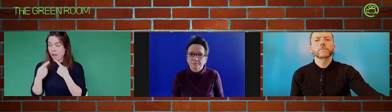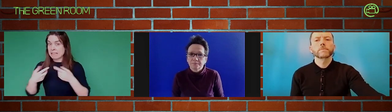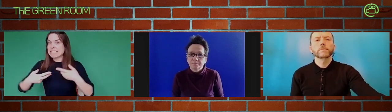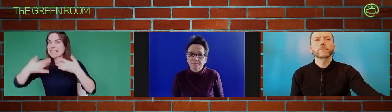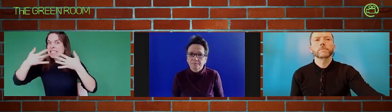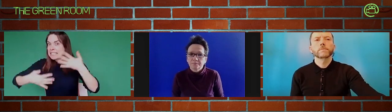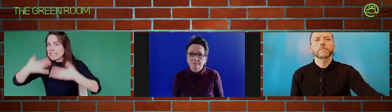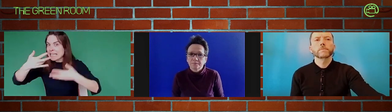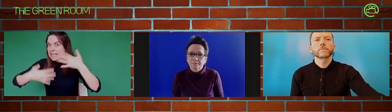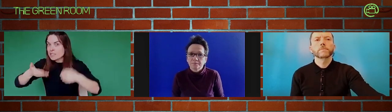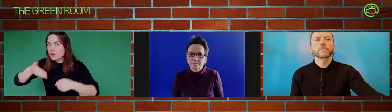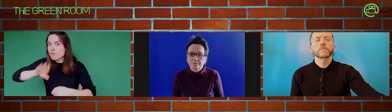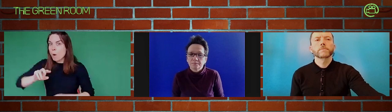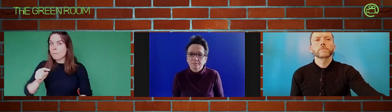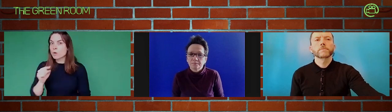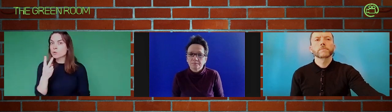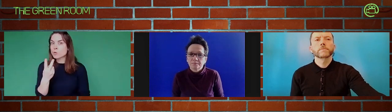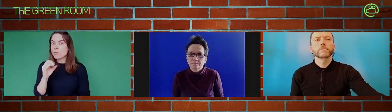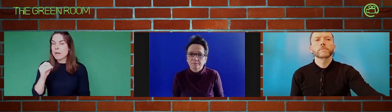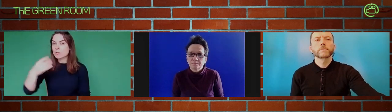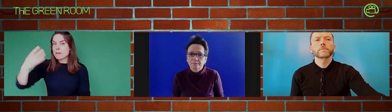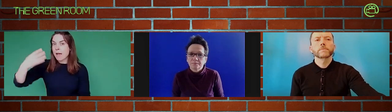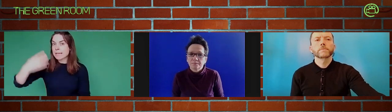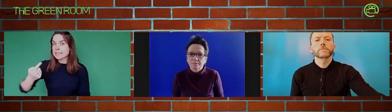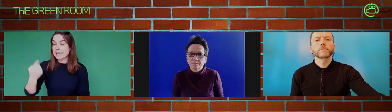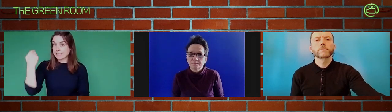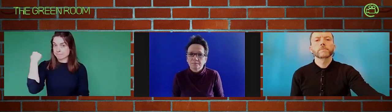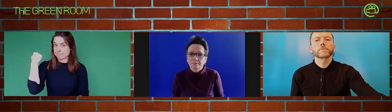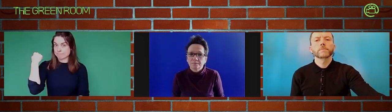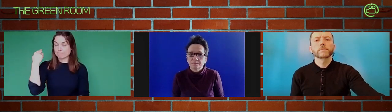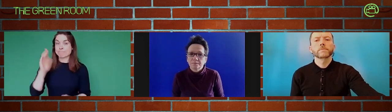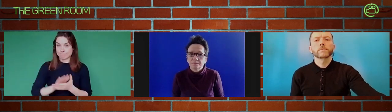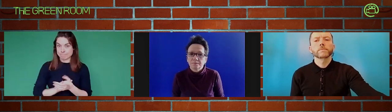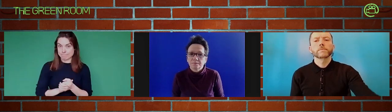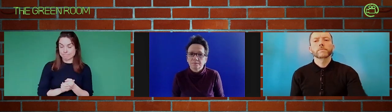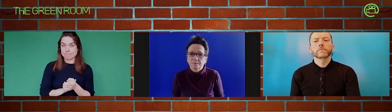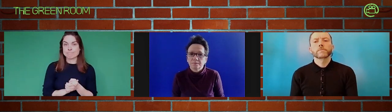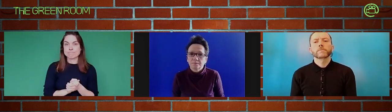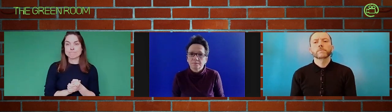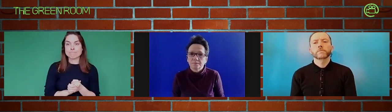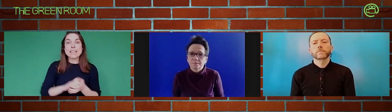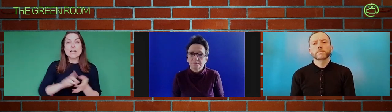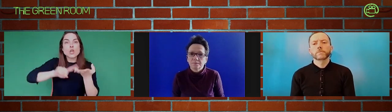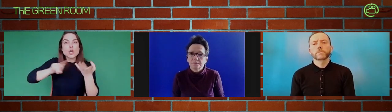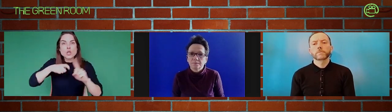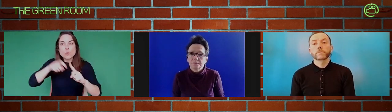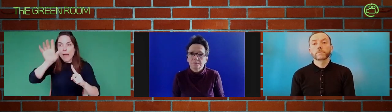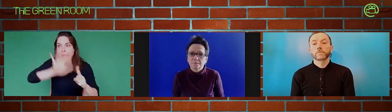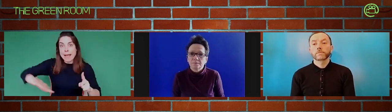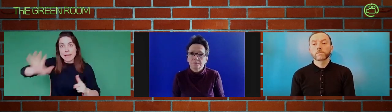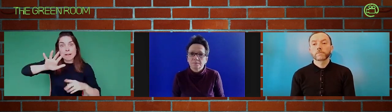So we only had 20 percent of UK theatres providing - 20%